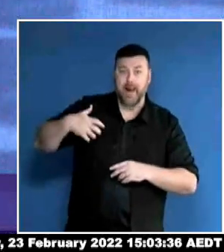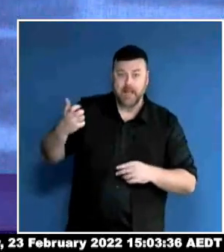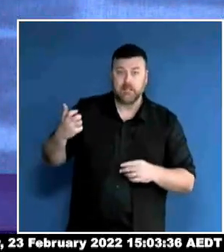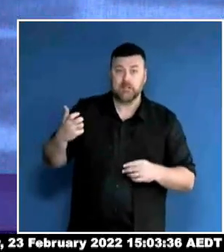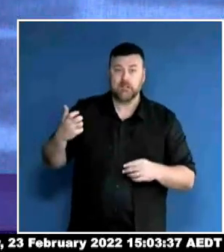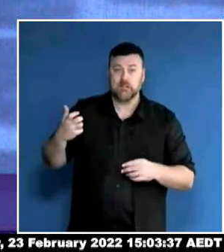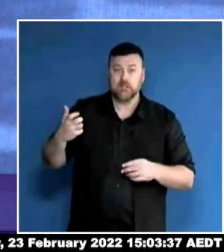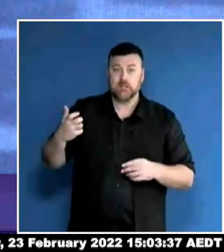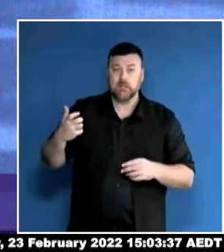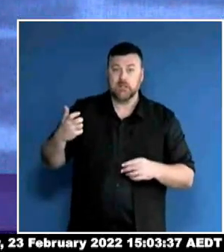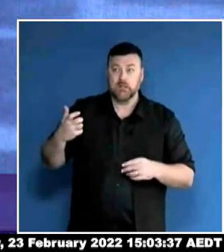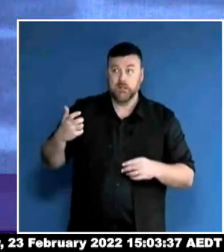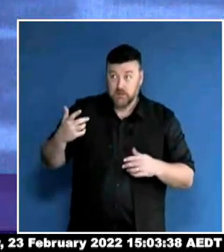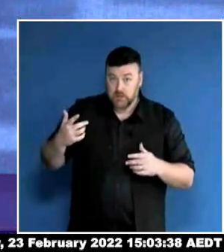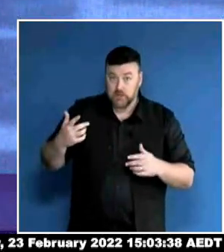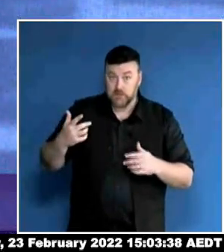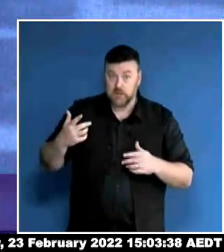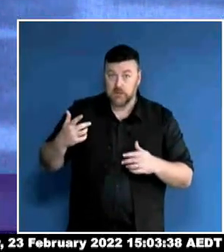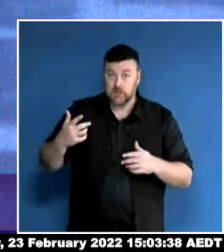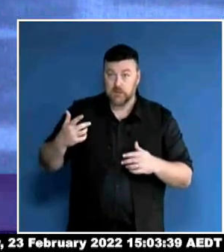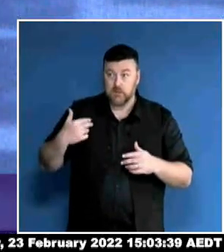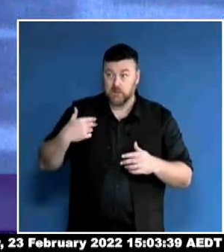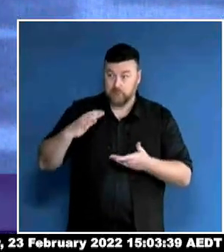Did that cause you any stress or distress?